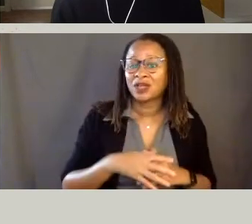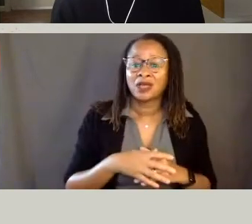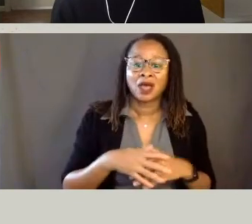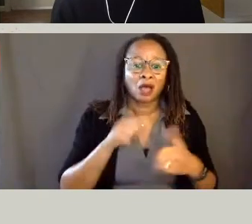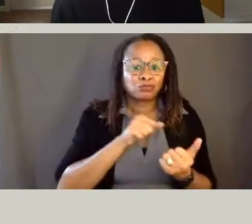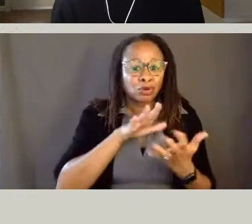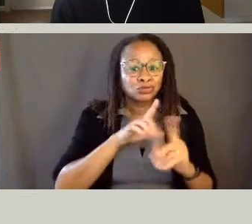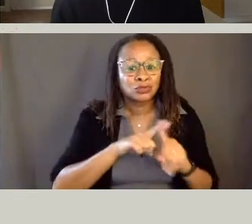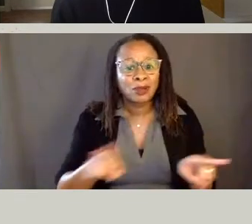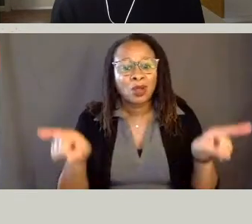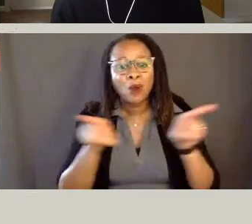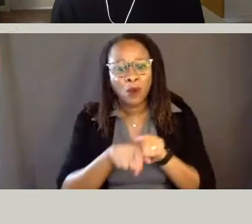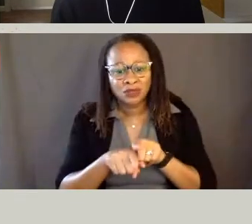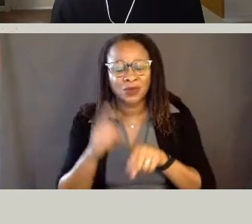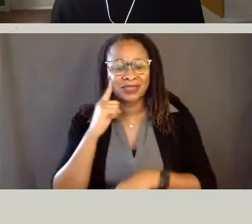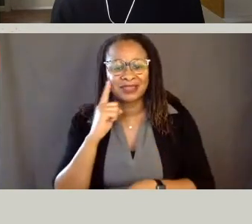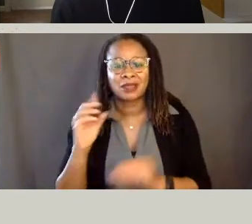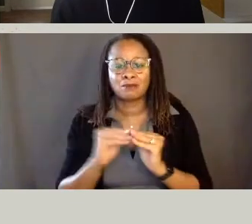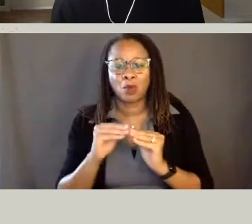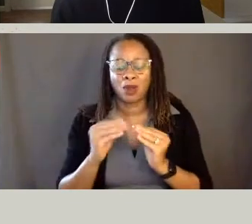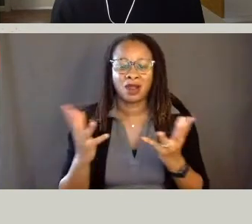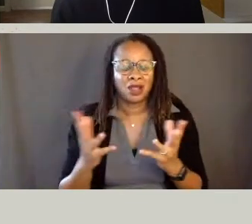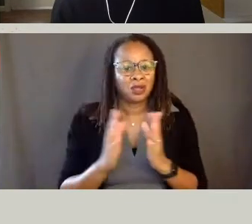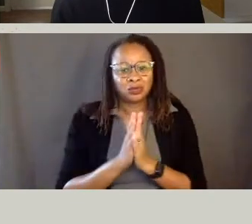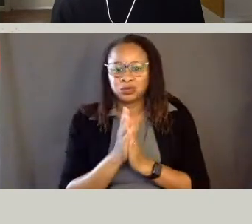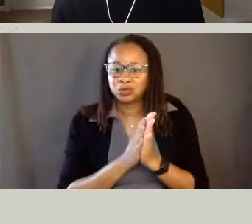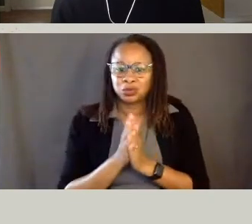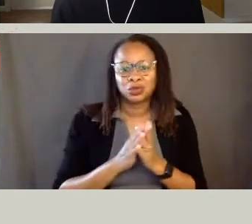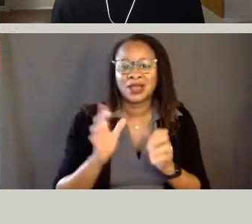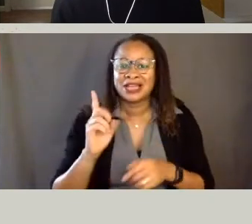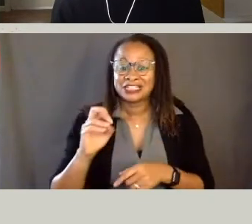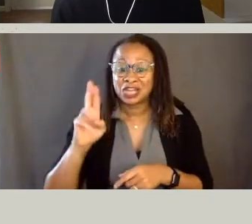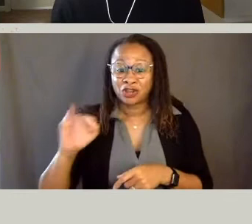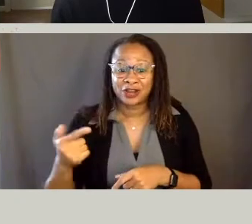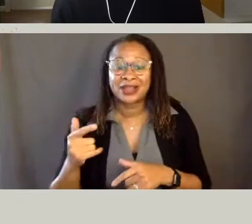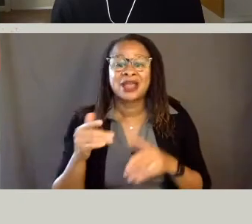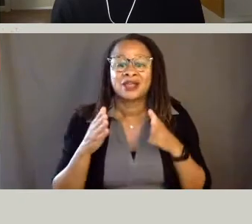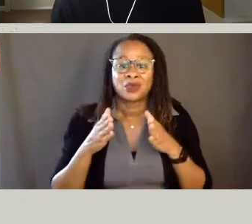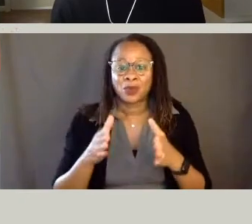but I think also a lot more daring in the way that those films are impacting the larger world